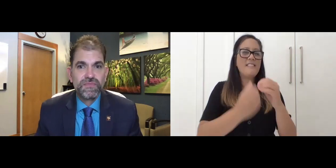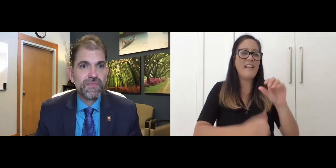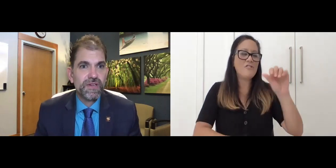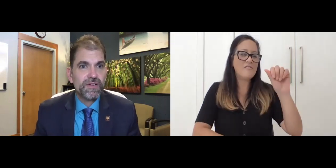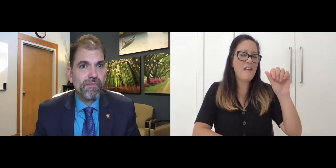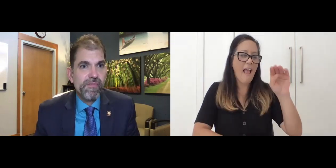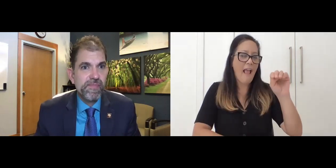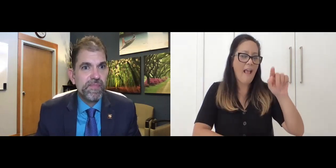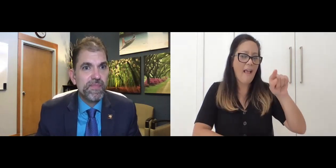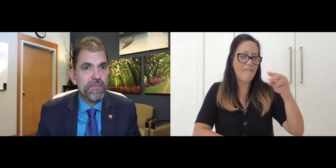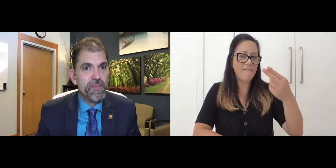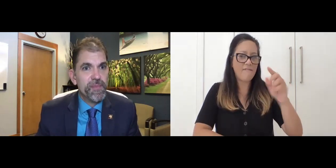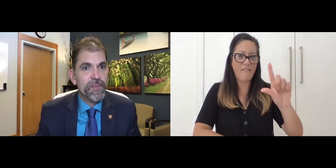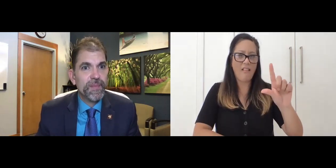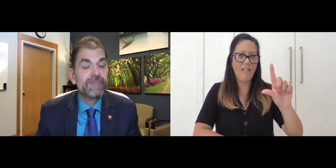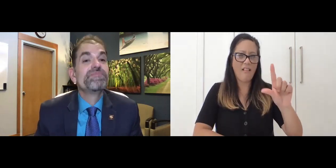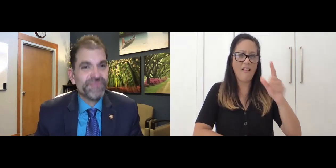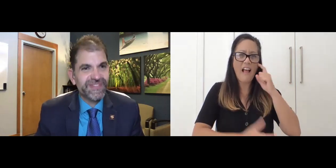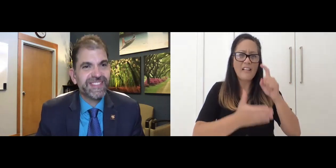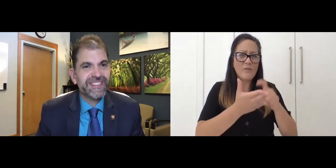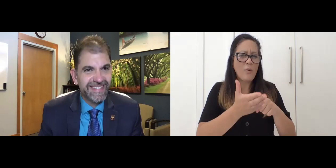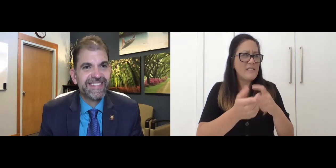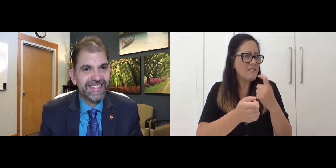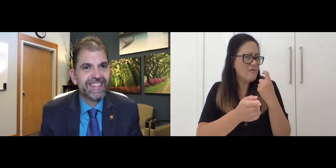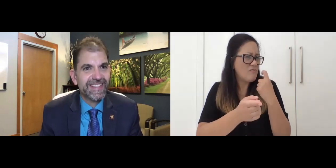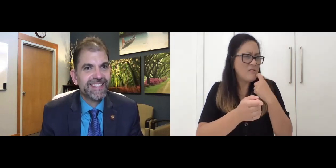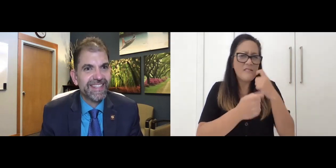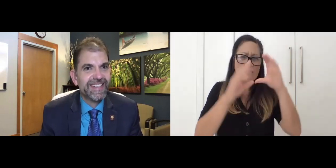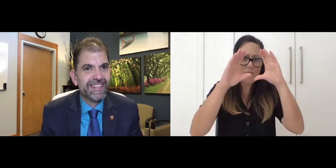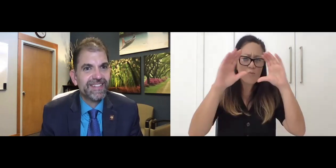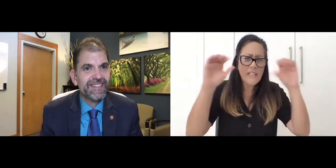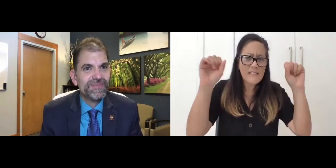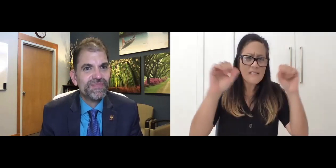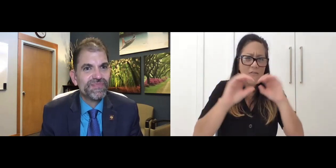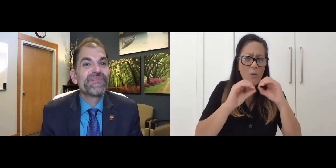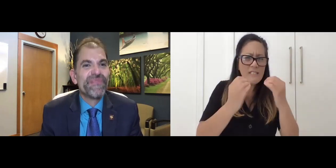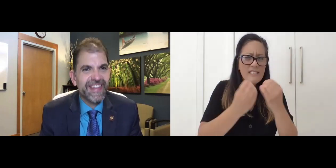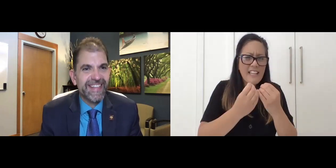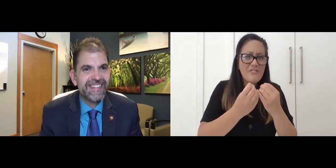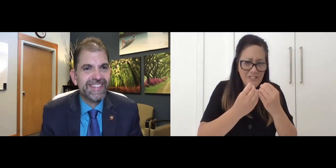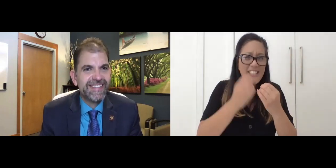Also the organization AMPHL. I believe you were the President